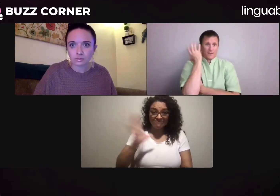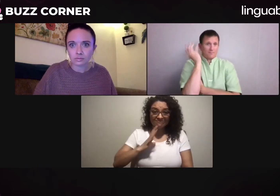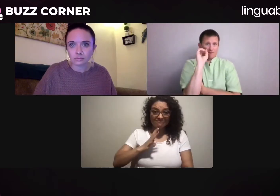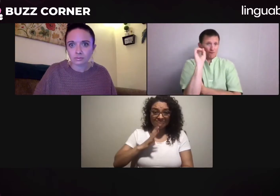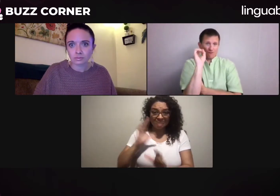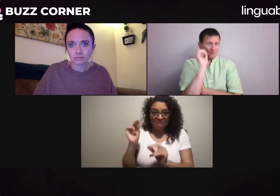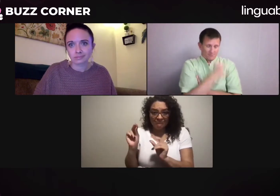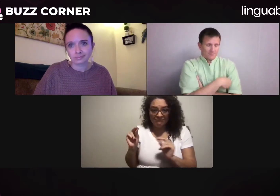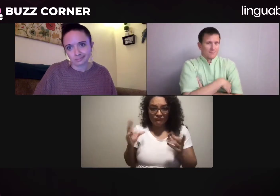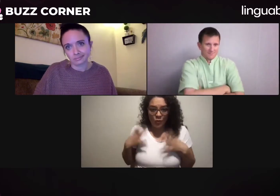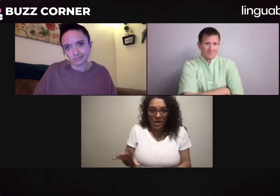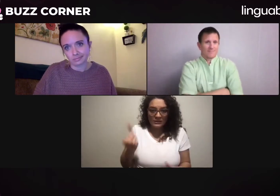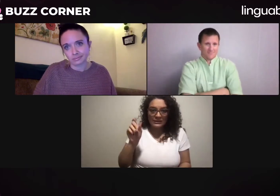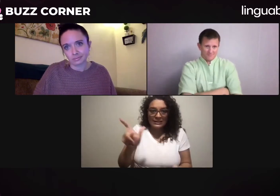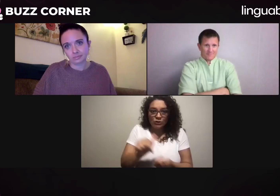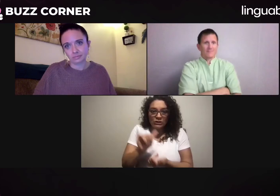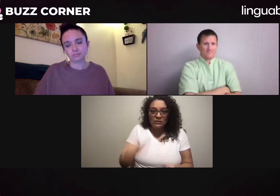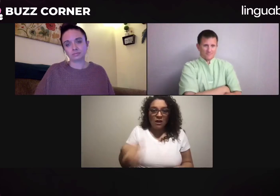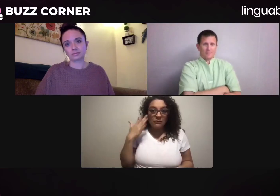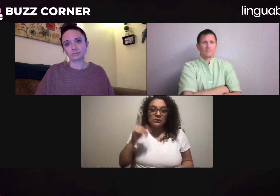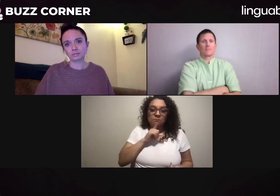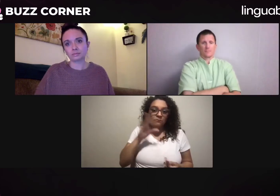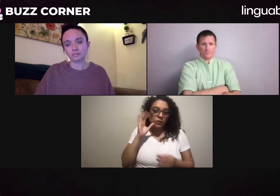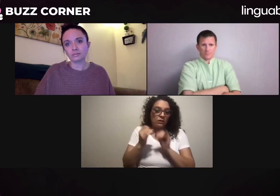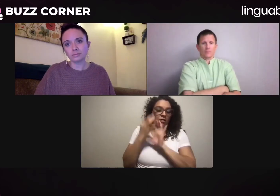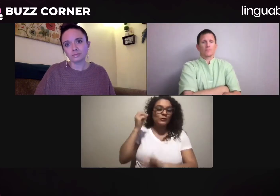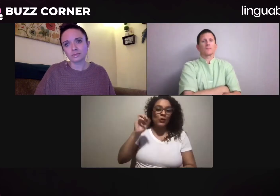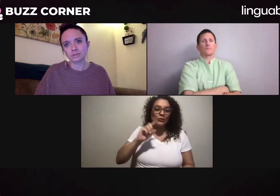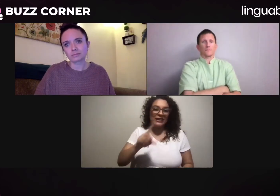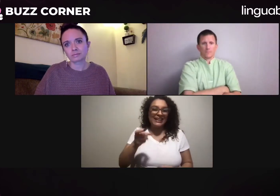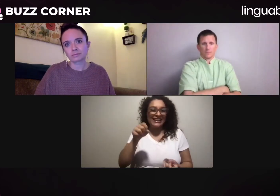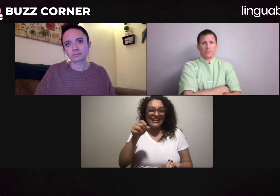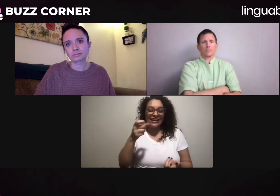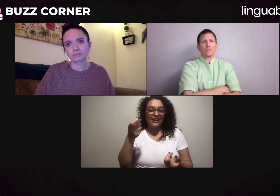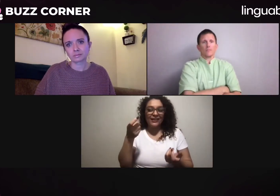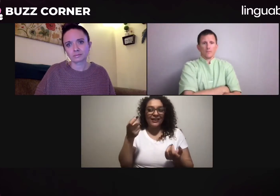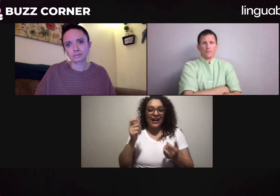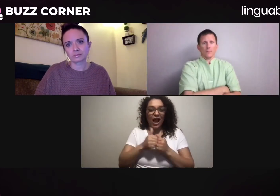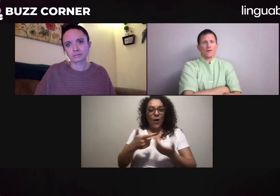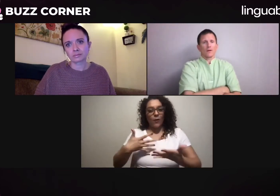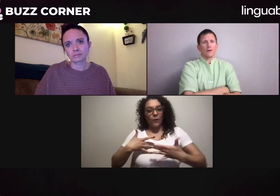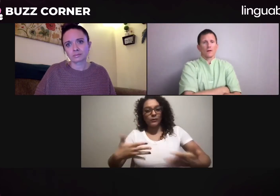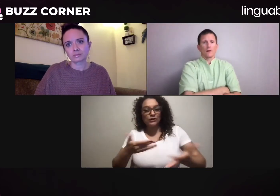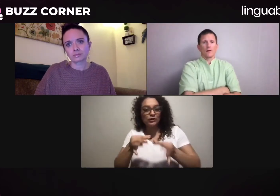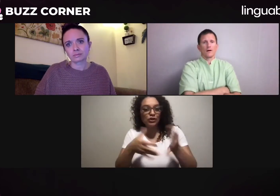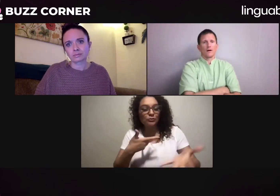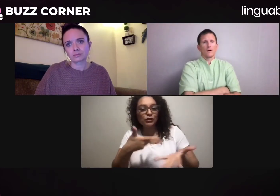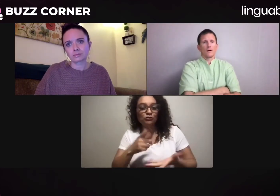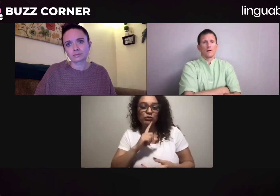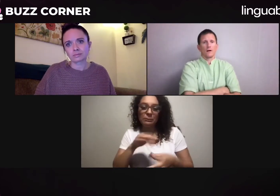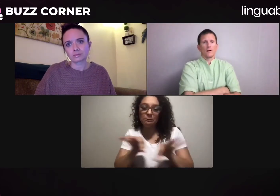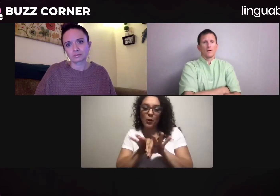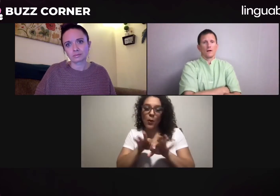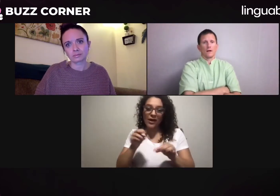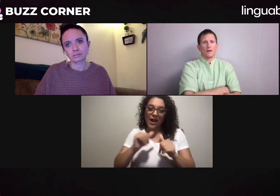and asking Deaf people, for example, for feedback that Deaf individuals may be reserved based on previous experiences,